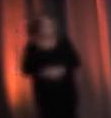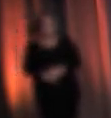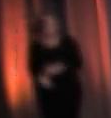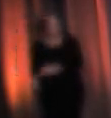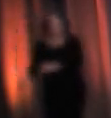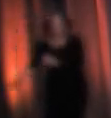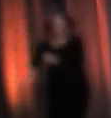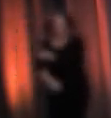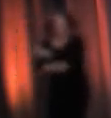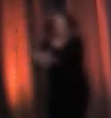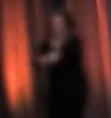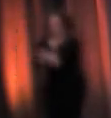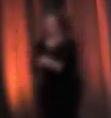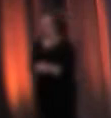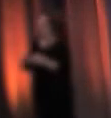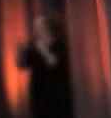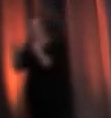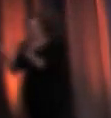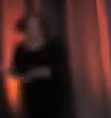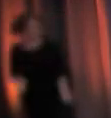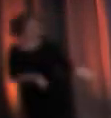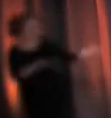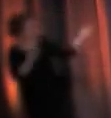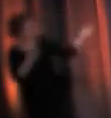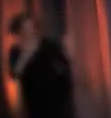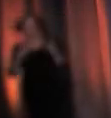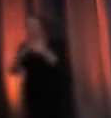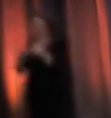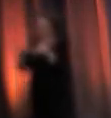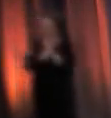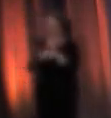The prism of the Jodi Awards calls out the need